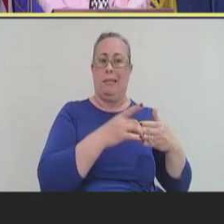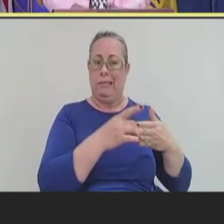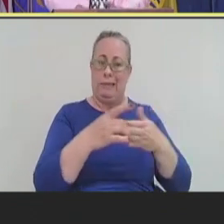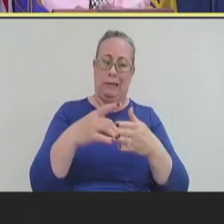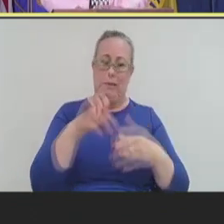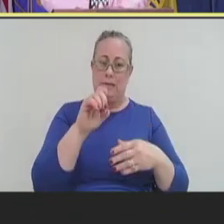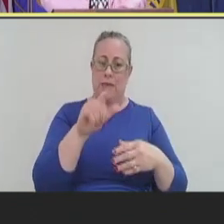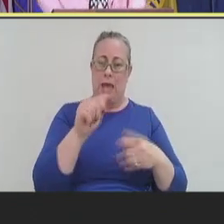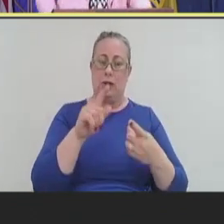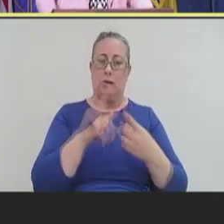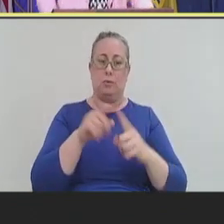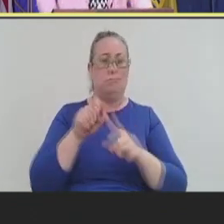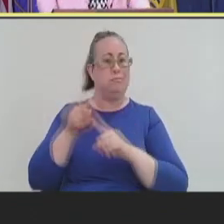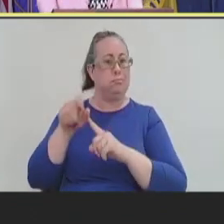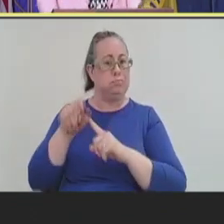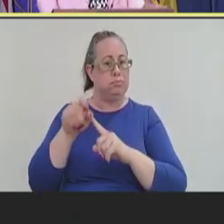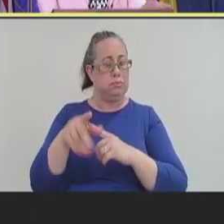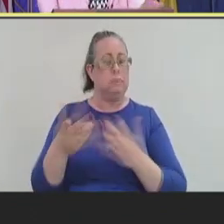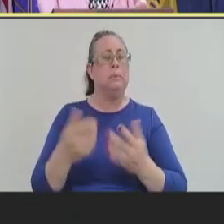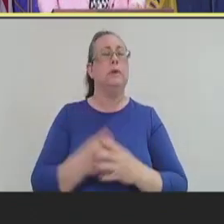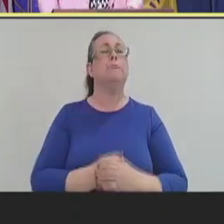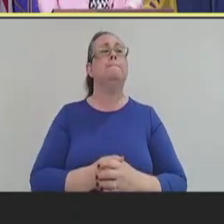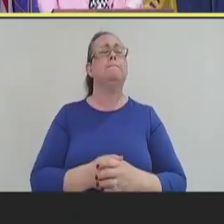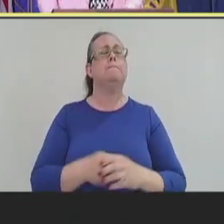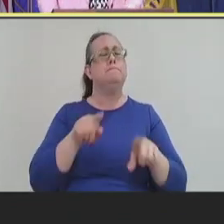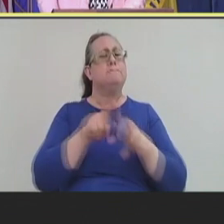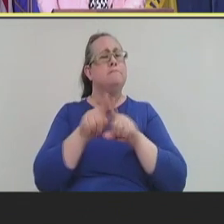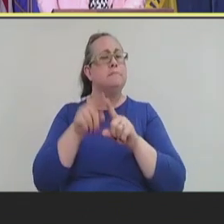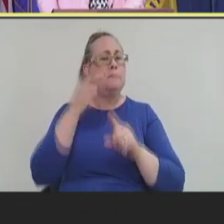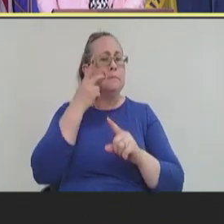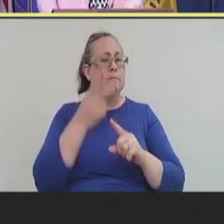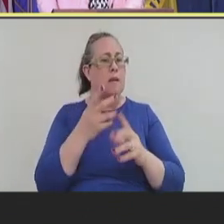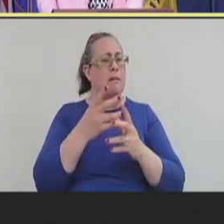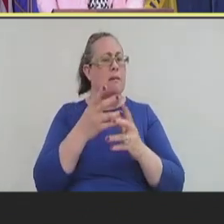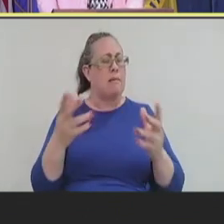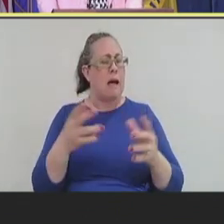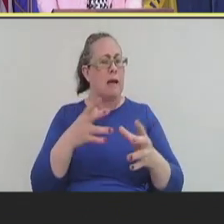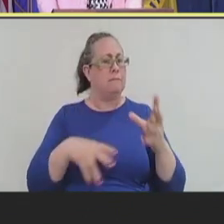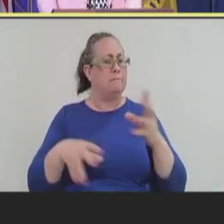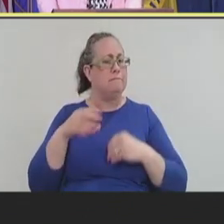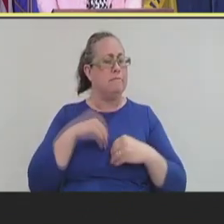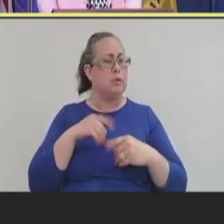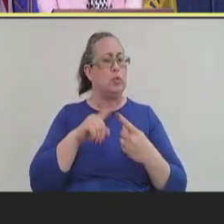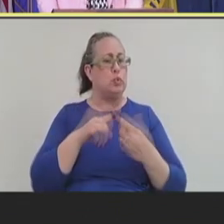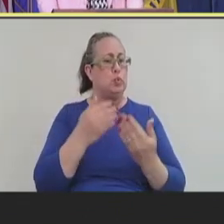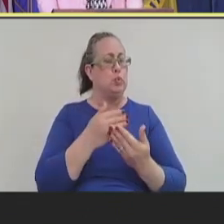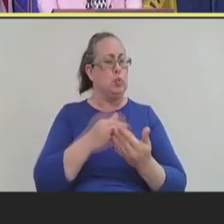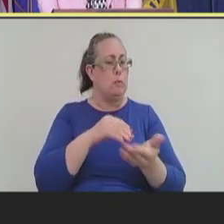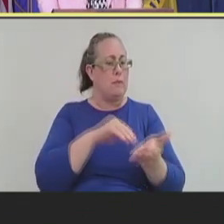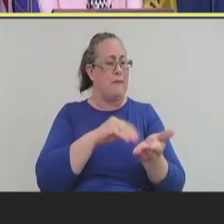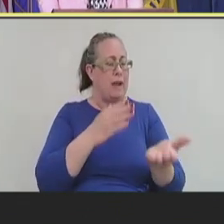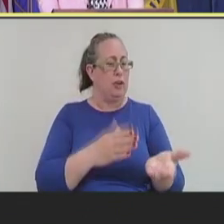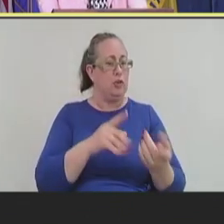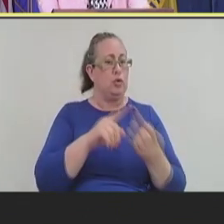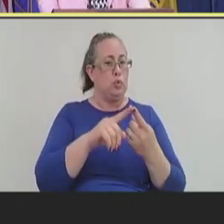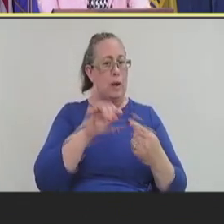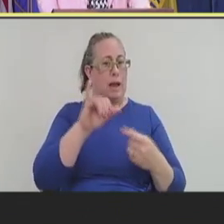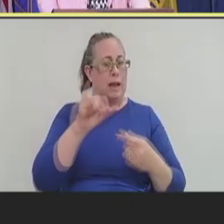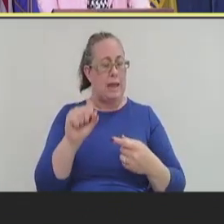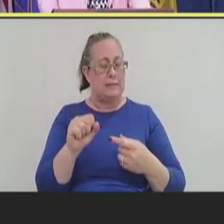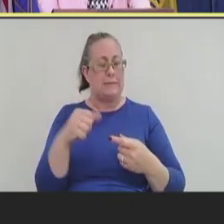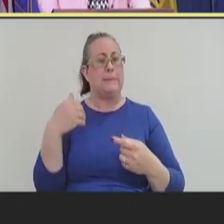We also saw a lot of onboarding of new providers to the IIS, which was fantastic. But we also